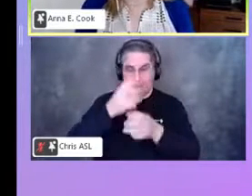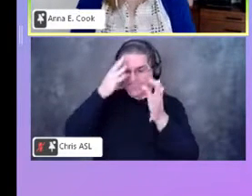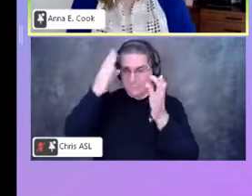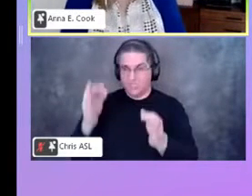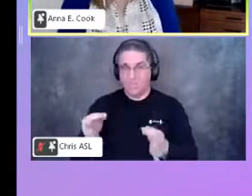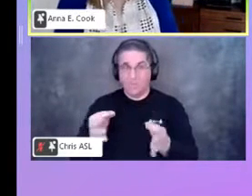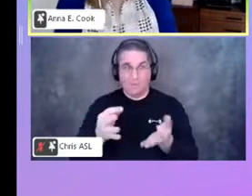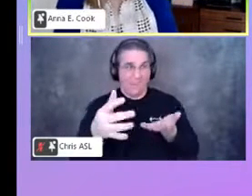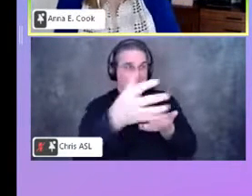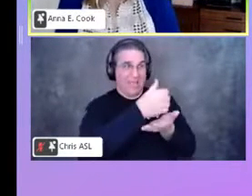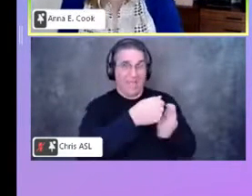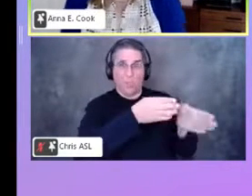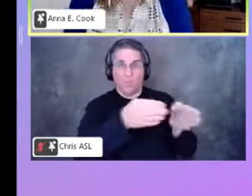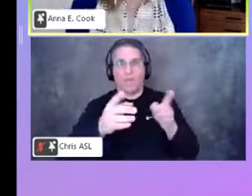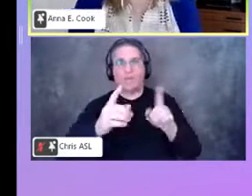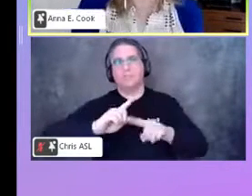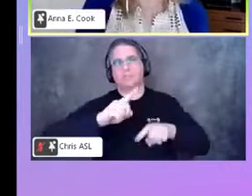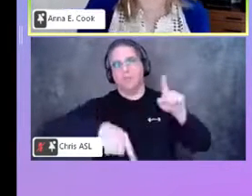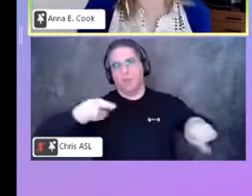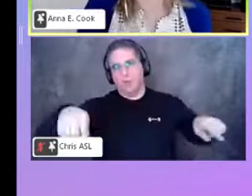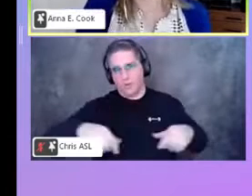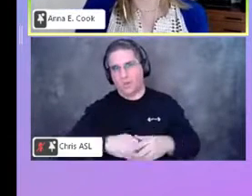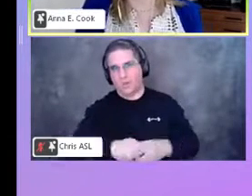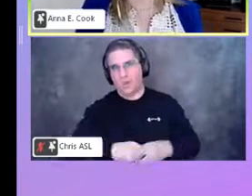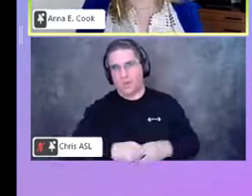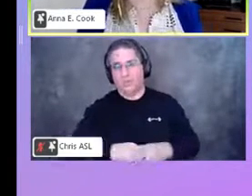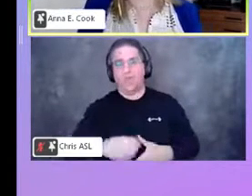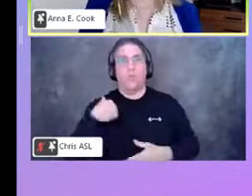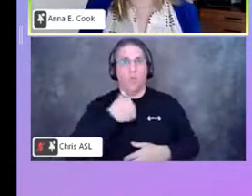and what content we need to do to create rather to support that